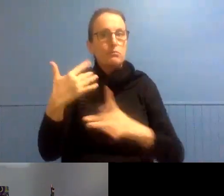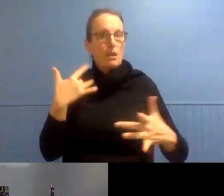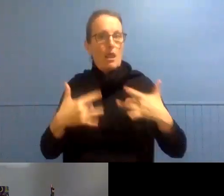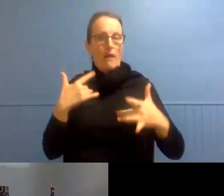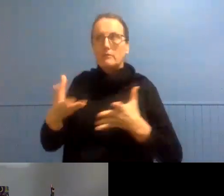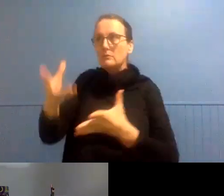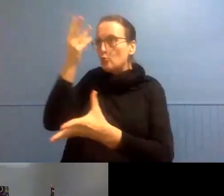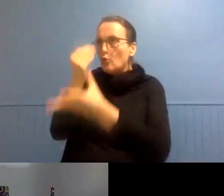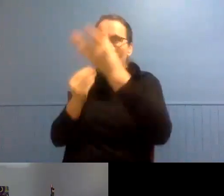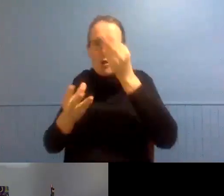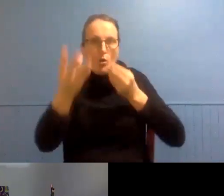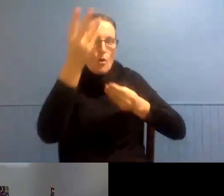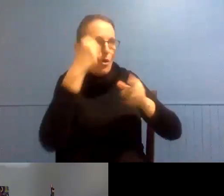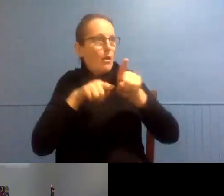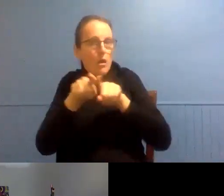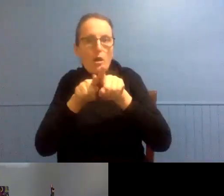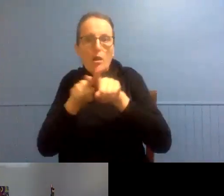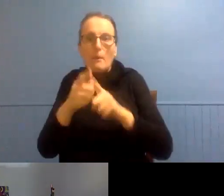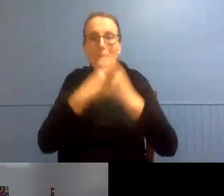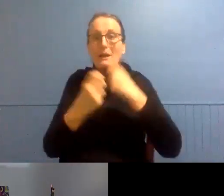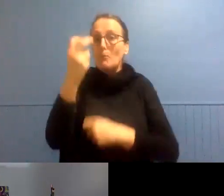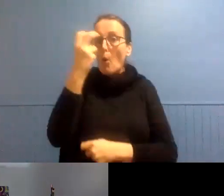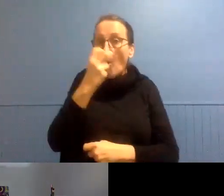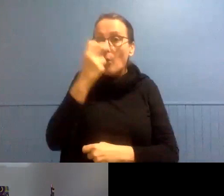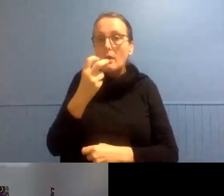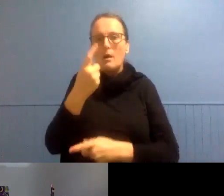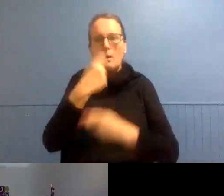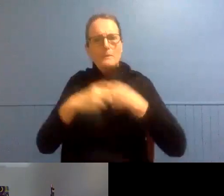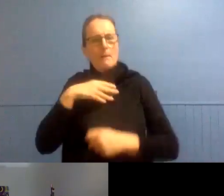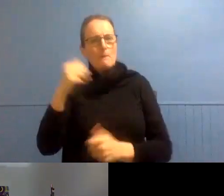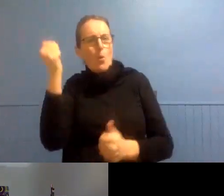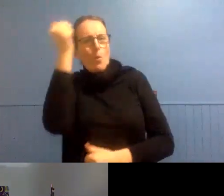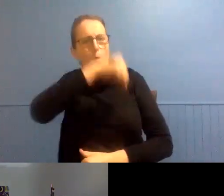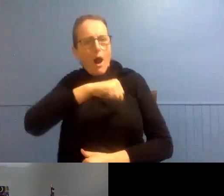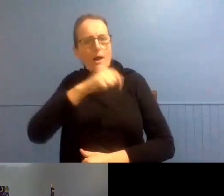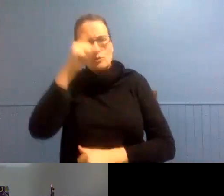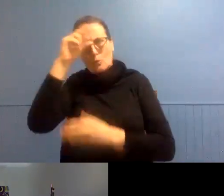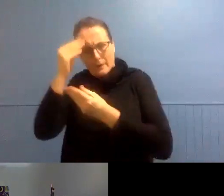older we get, the more wisdom we have to contribute to the generations below us.